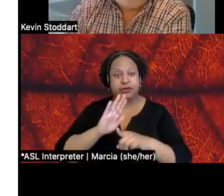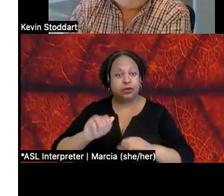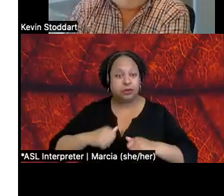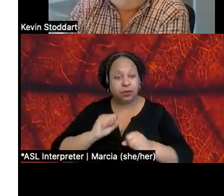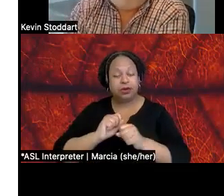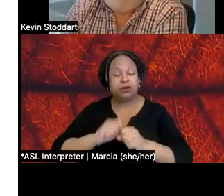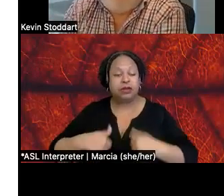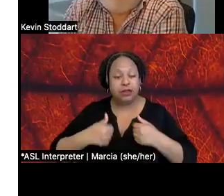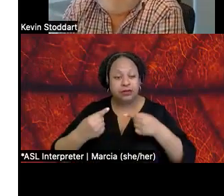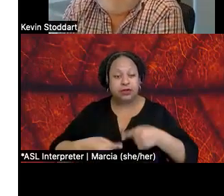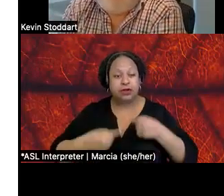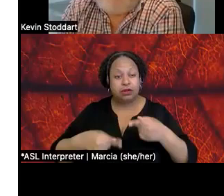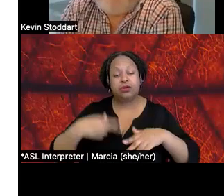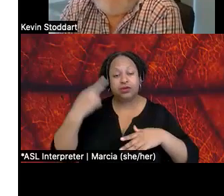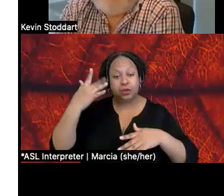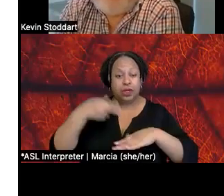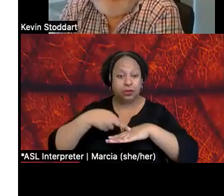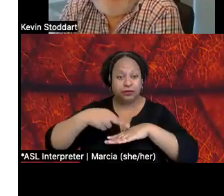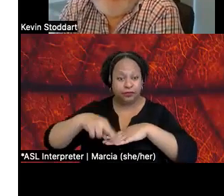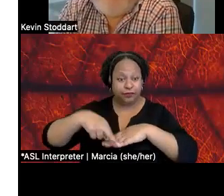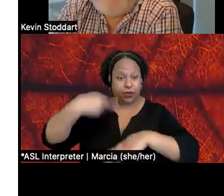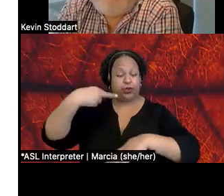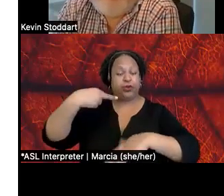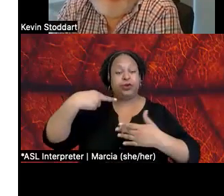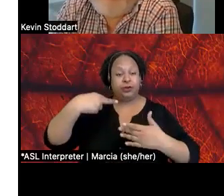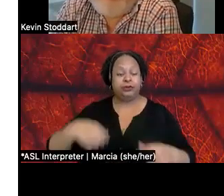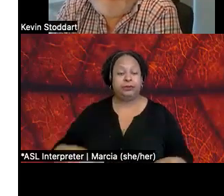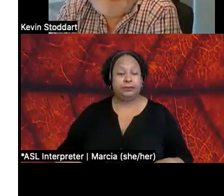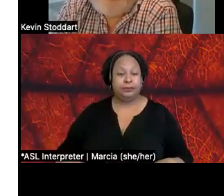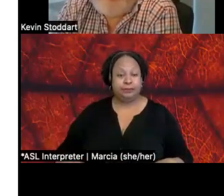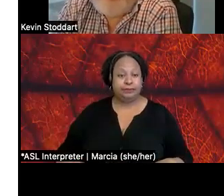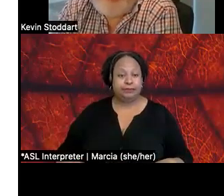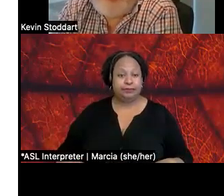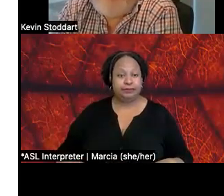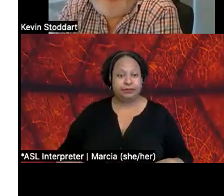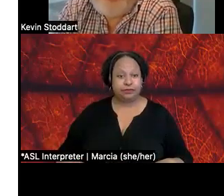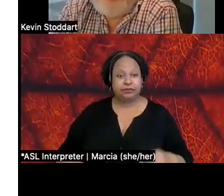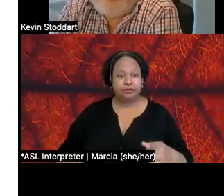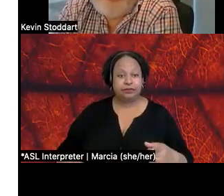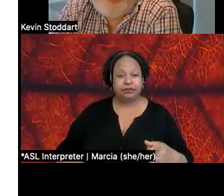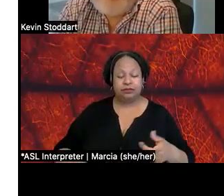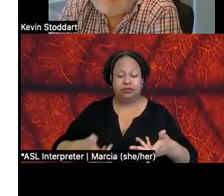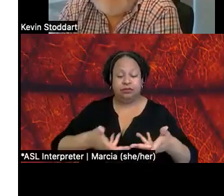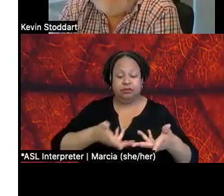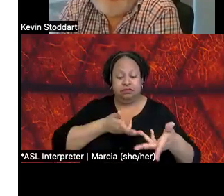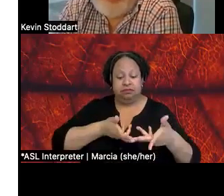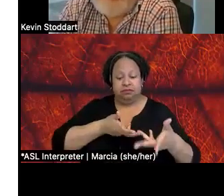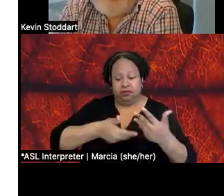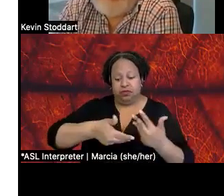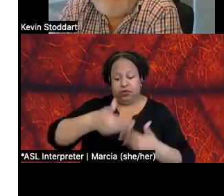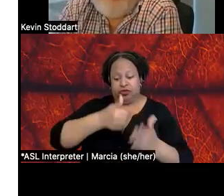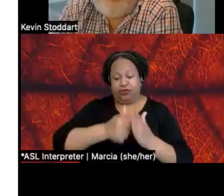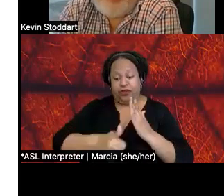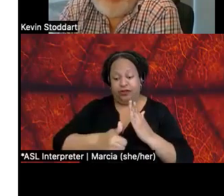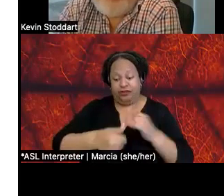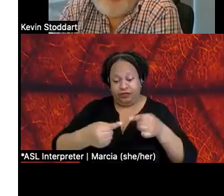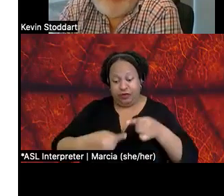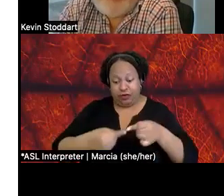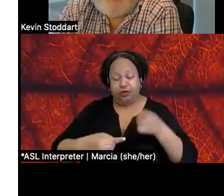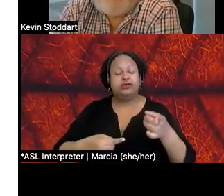The primary reason for referrals is difficulties with interpersonal and social skills, not surprising.